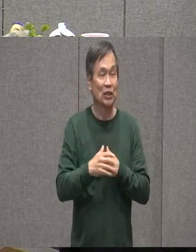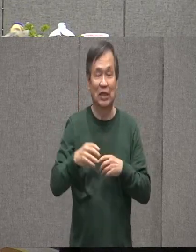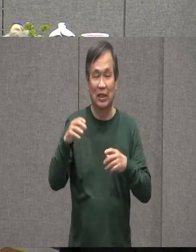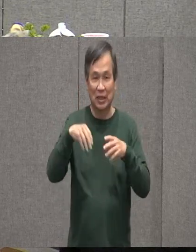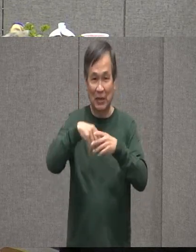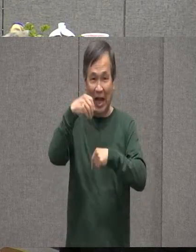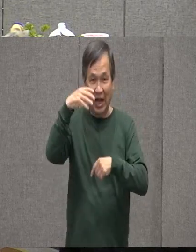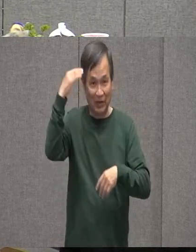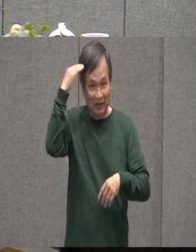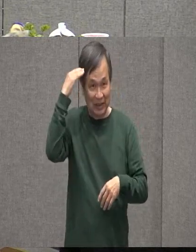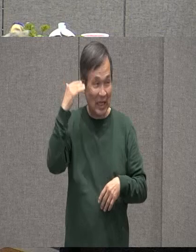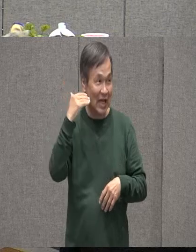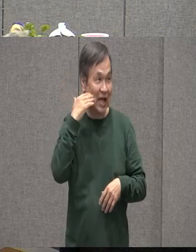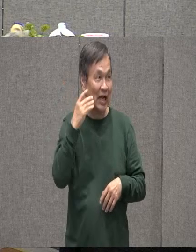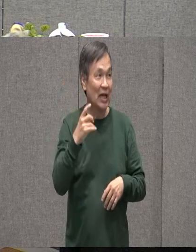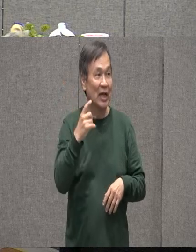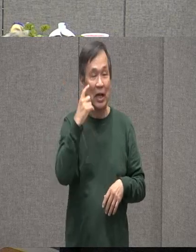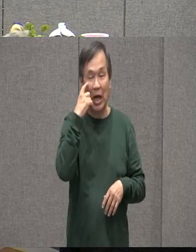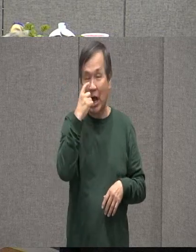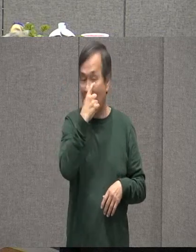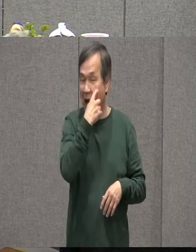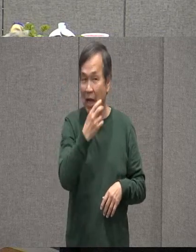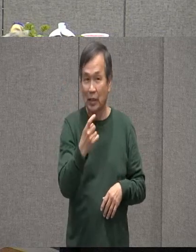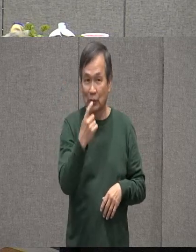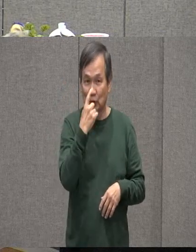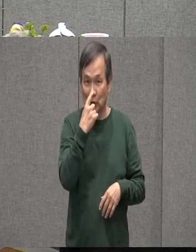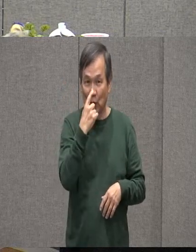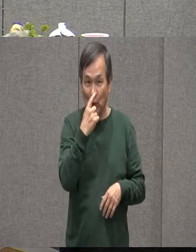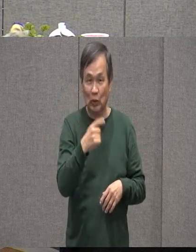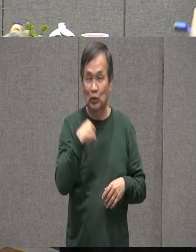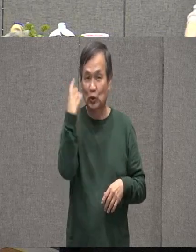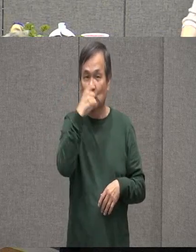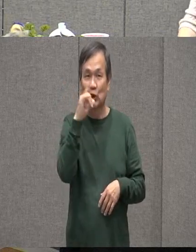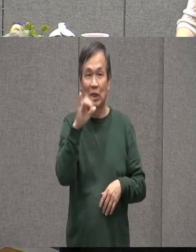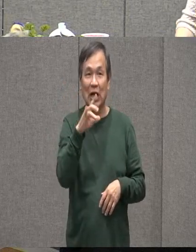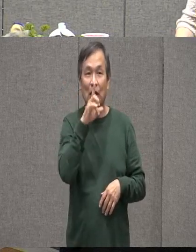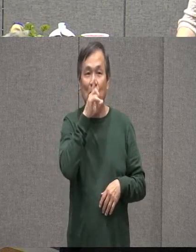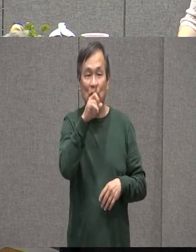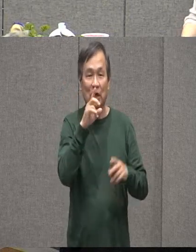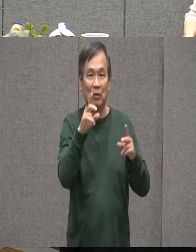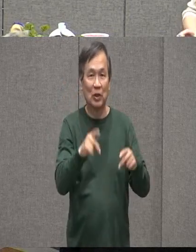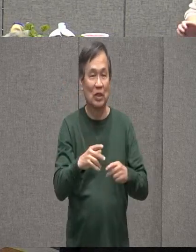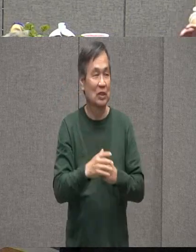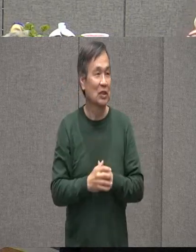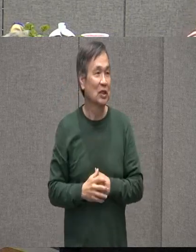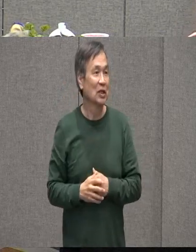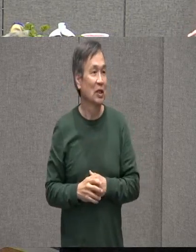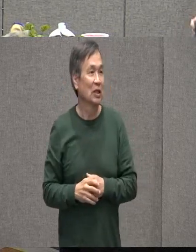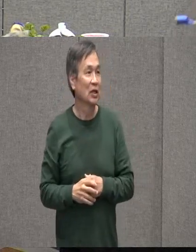and I glued on some little eyes and a nose to make him look like a real person. That's a big word, what's that word recycle mean?